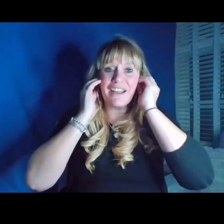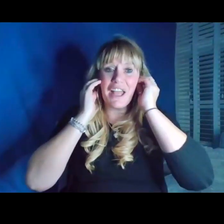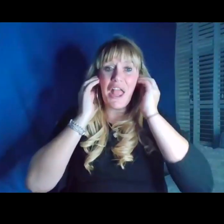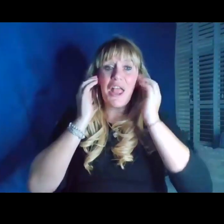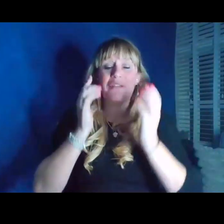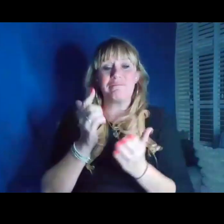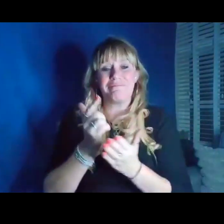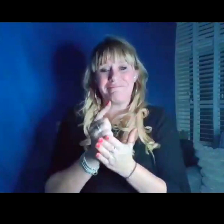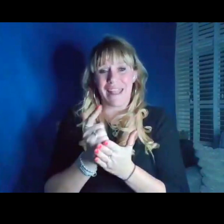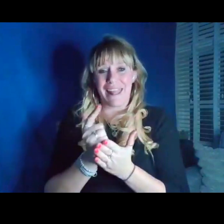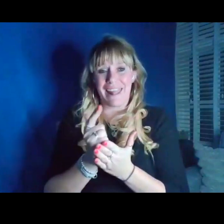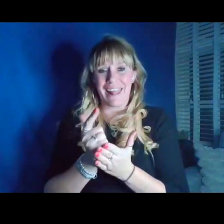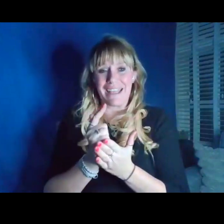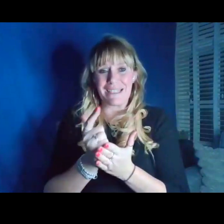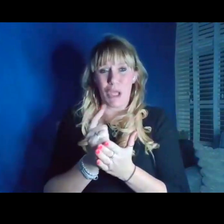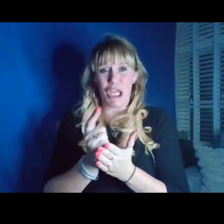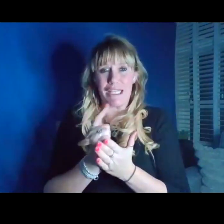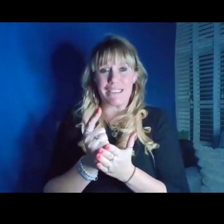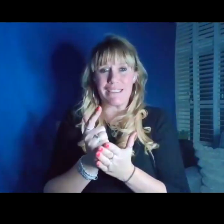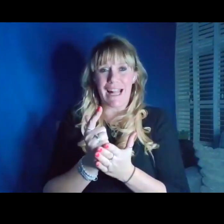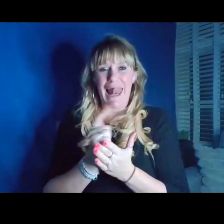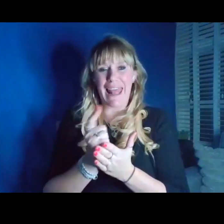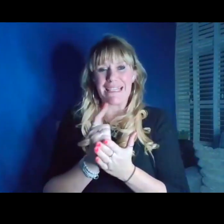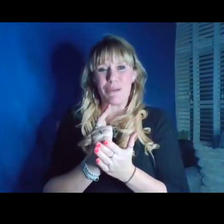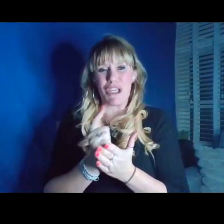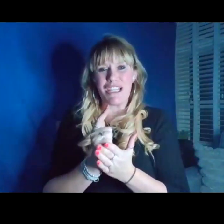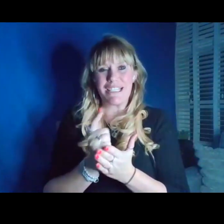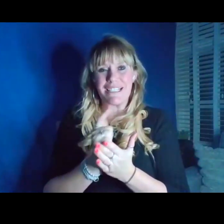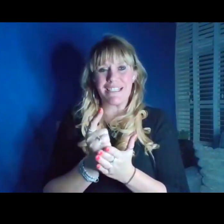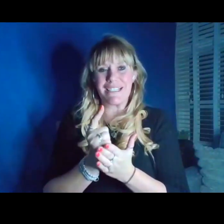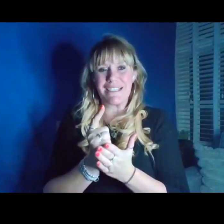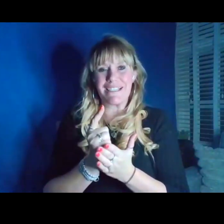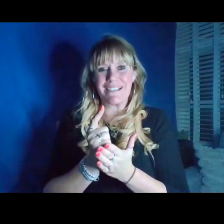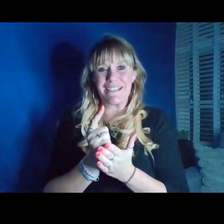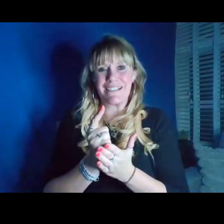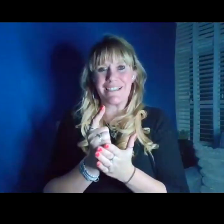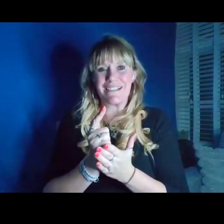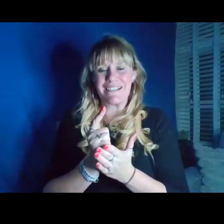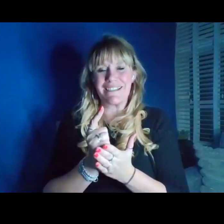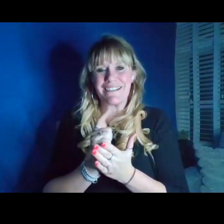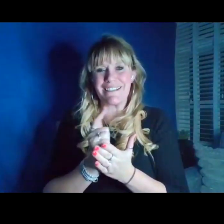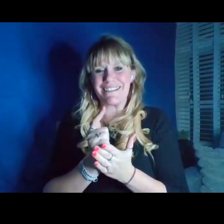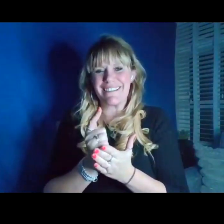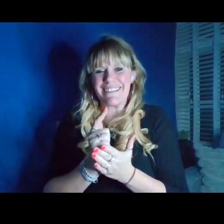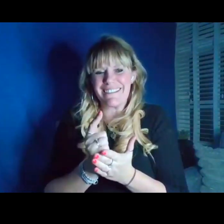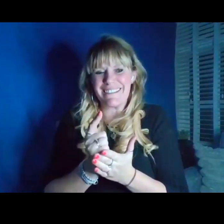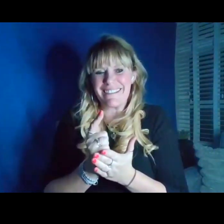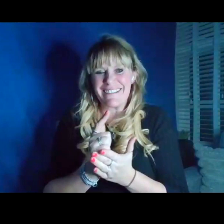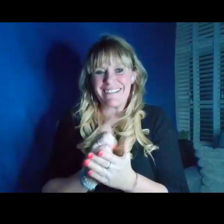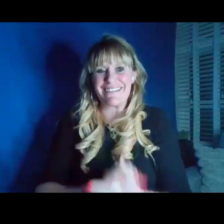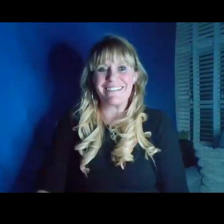Ah, ok thank you, I should have known that by now.